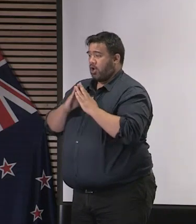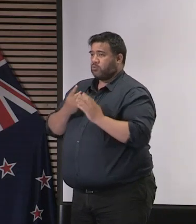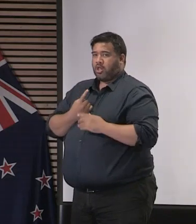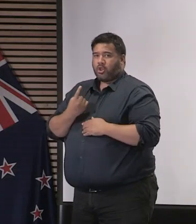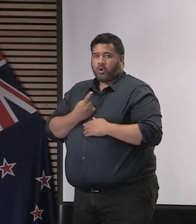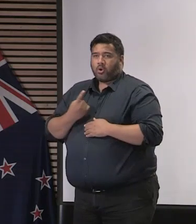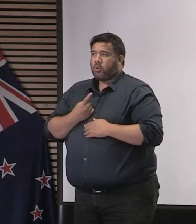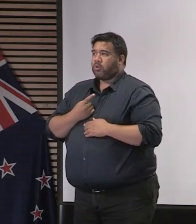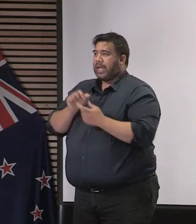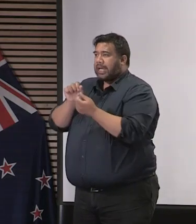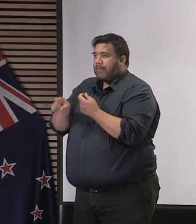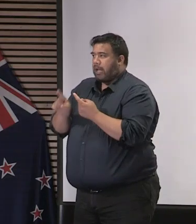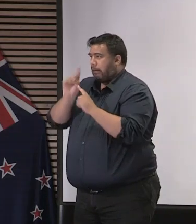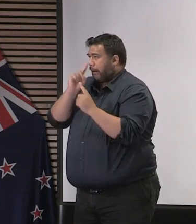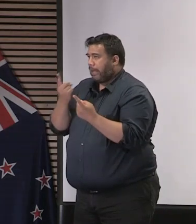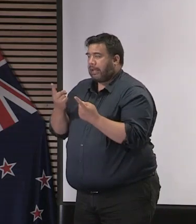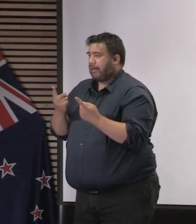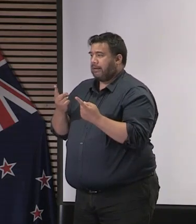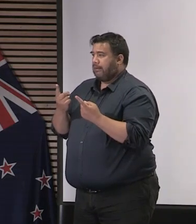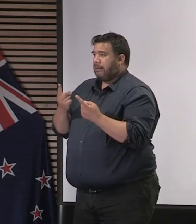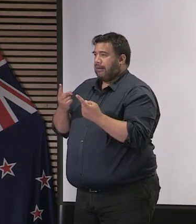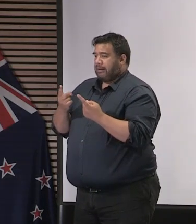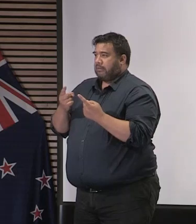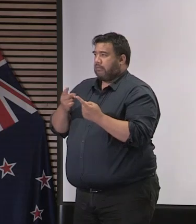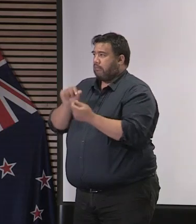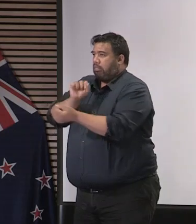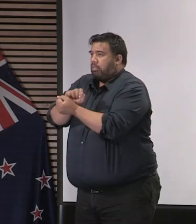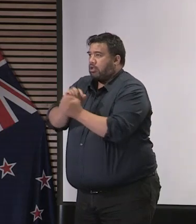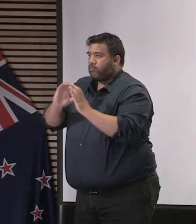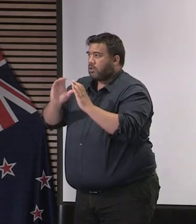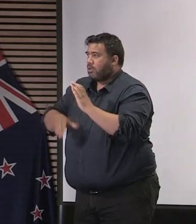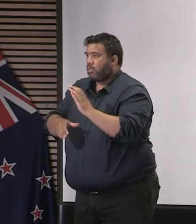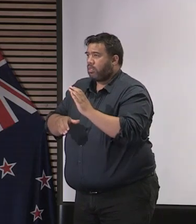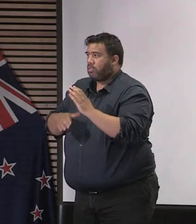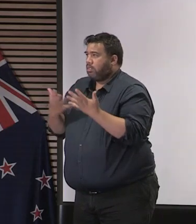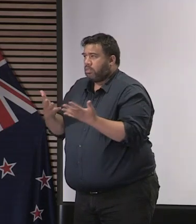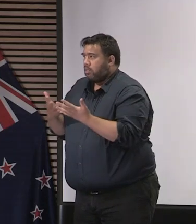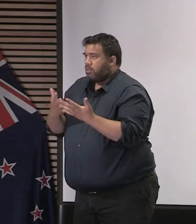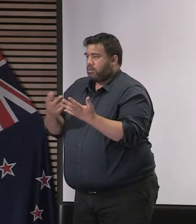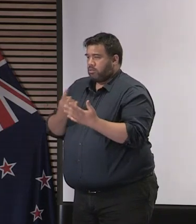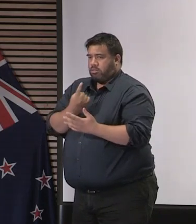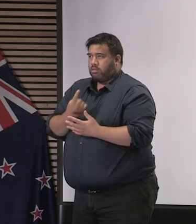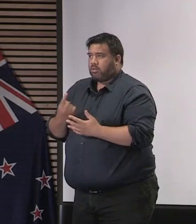Agency to support people over 70. This is for those living alone and for whom we have no